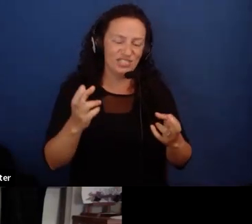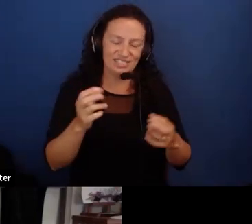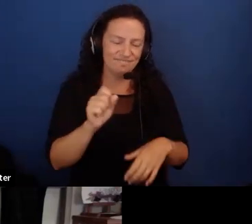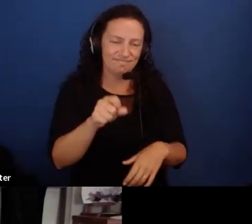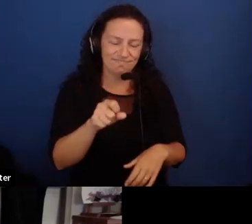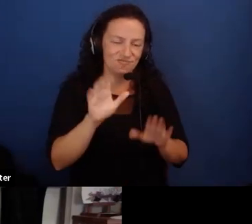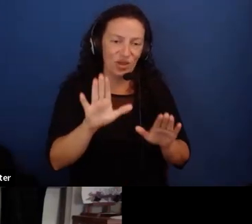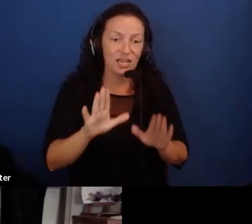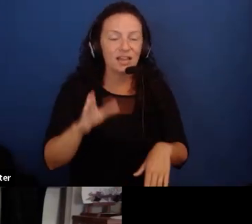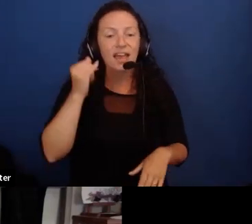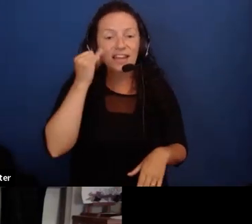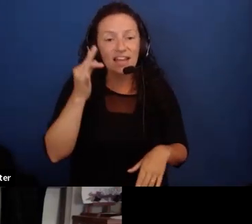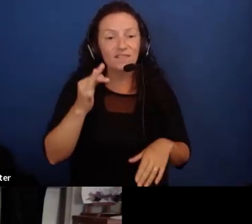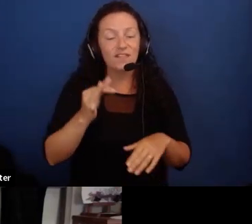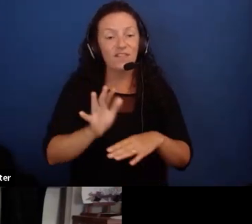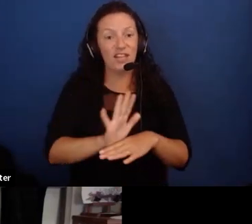if a video is recorded and then being shown.